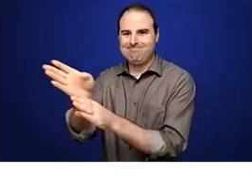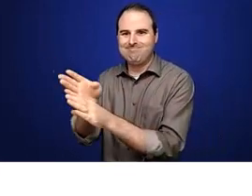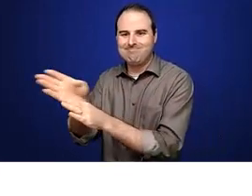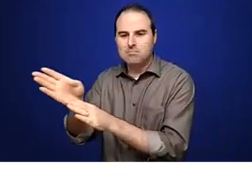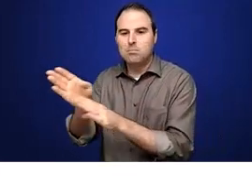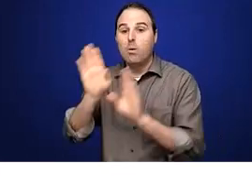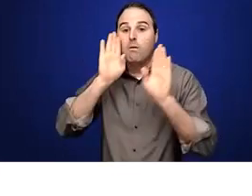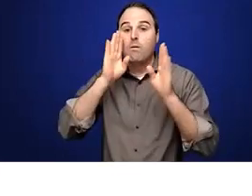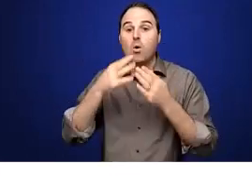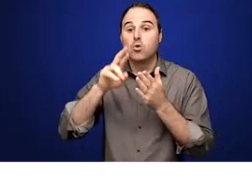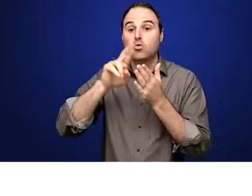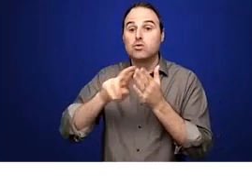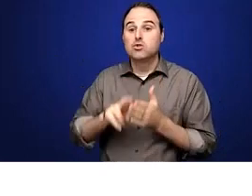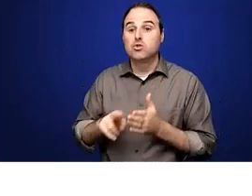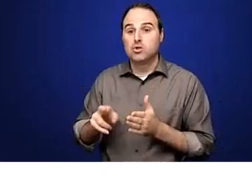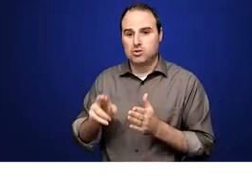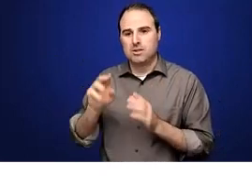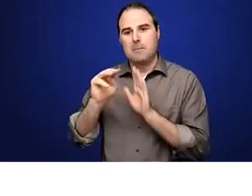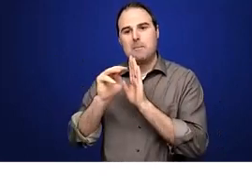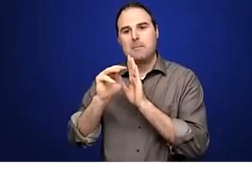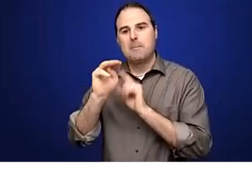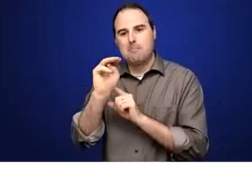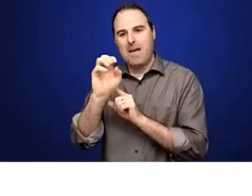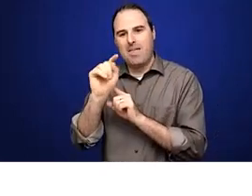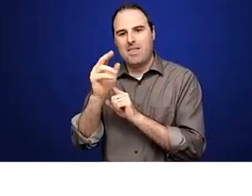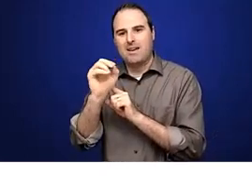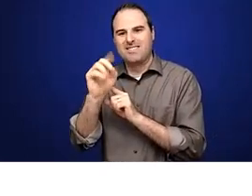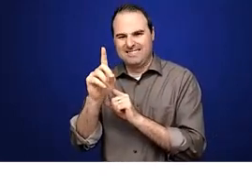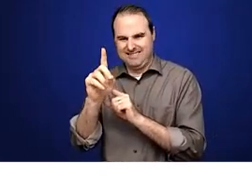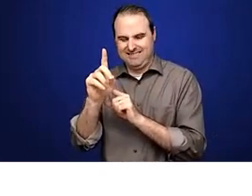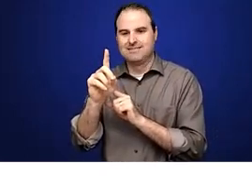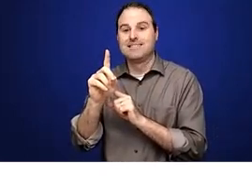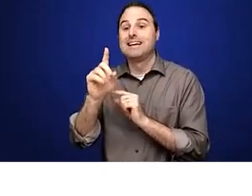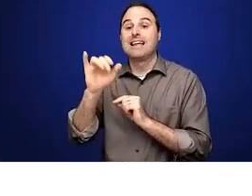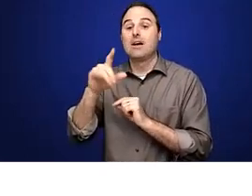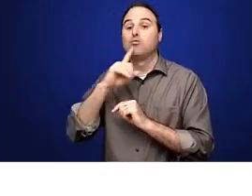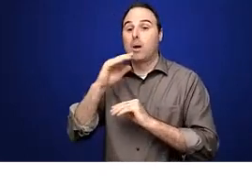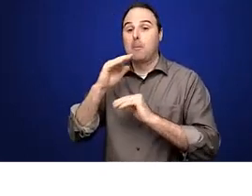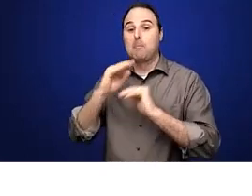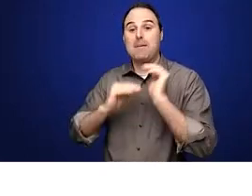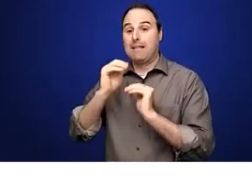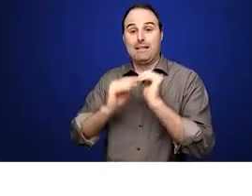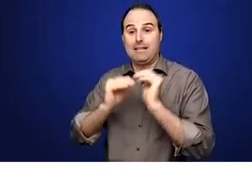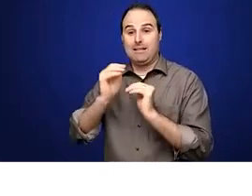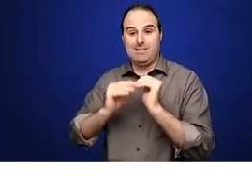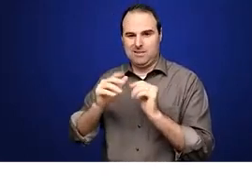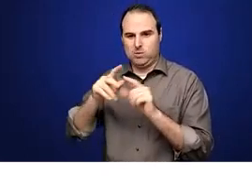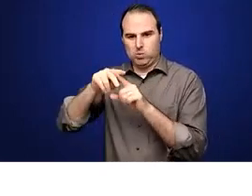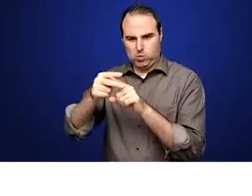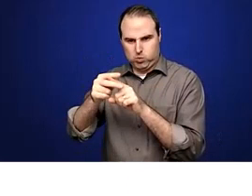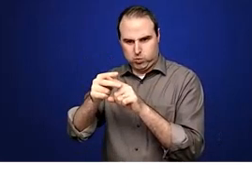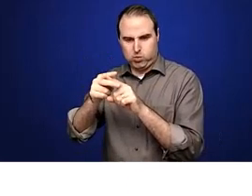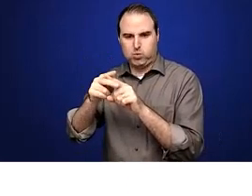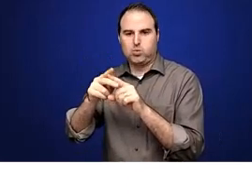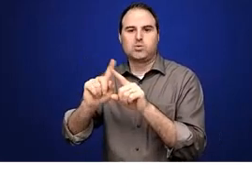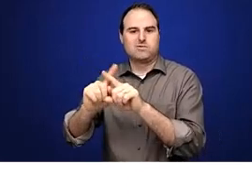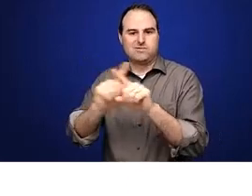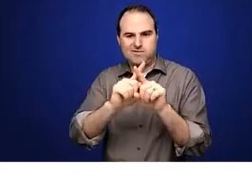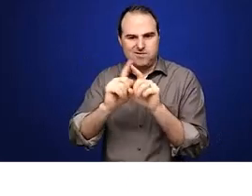That really was the building block of the tools that were developed. This team also includes communications experts